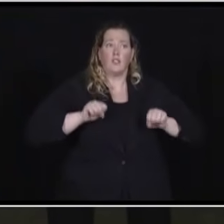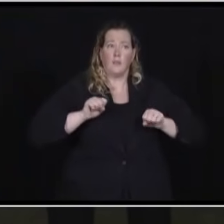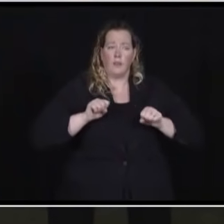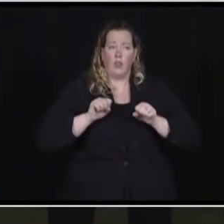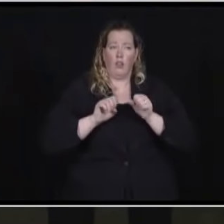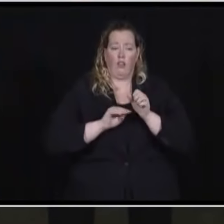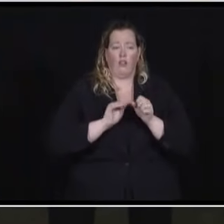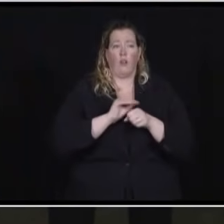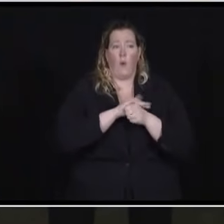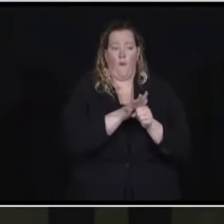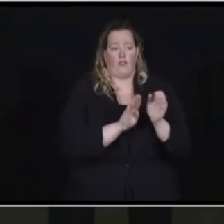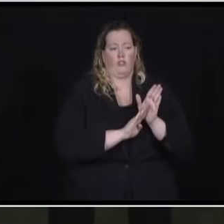This was on really high testing